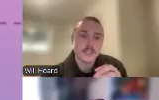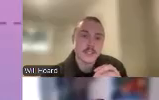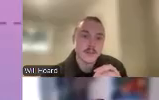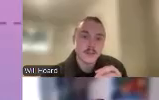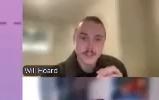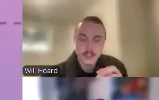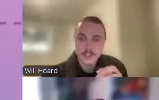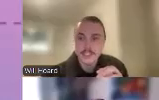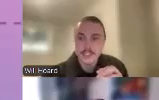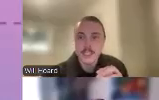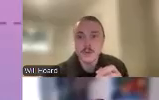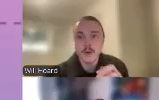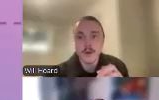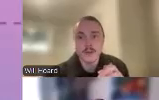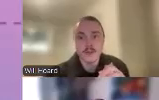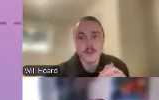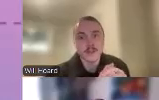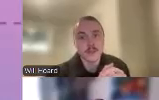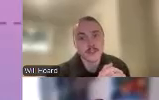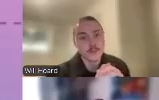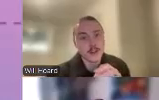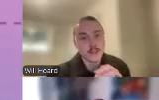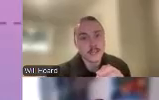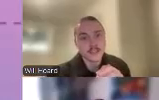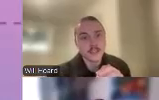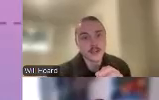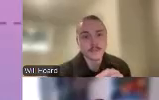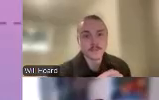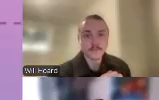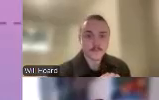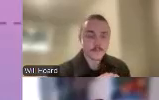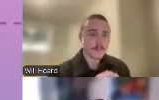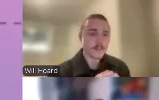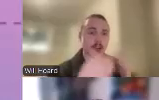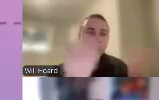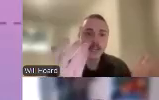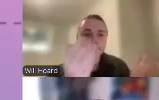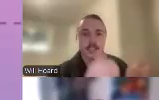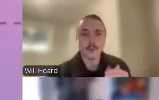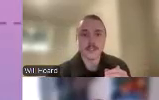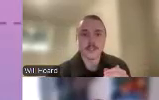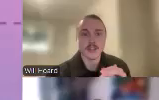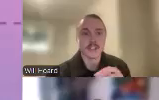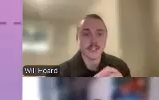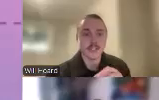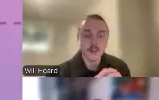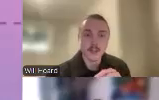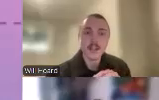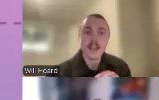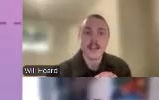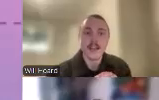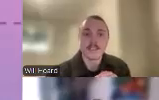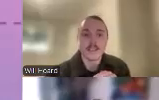in the research as equal partners throughout the research process. So in our case, it was RTC Rural and Center